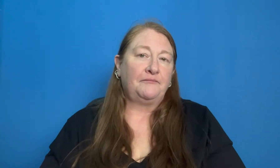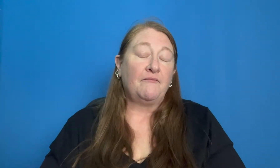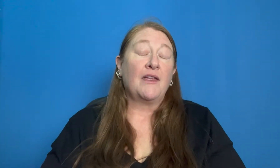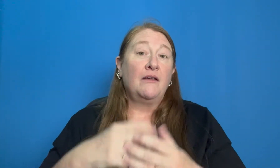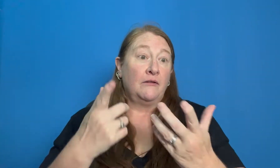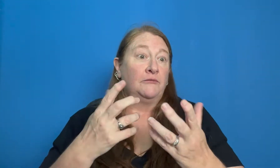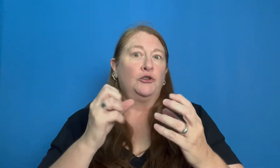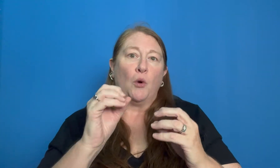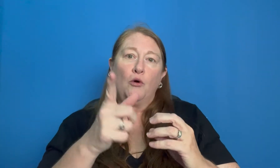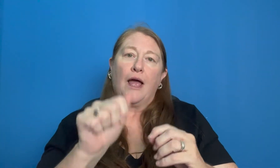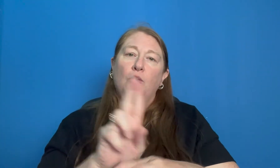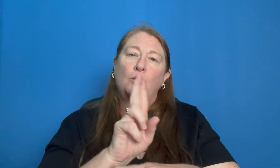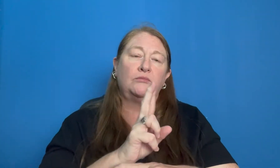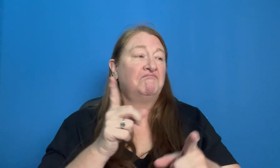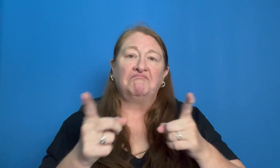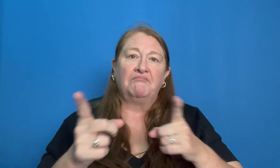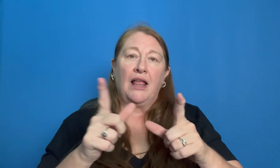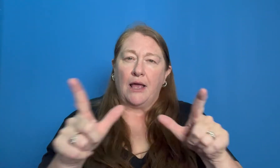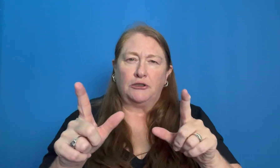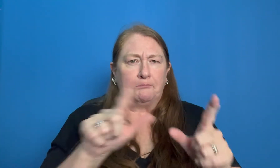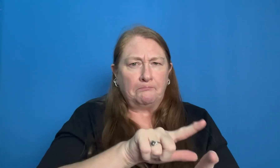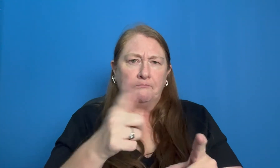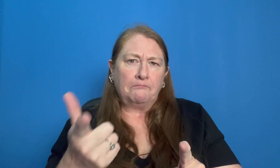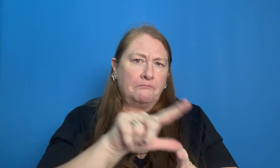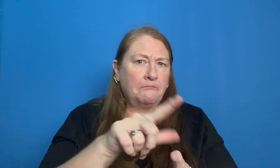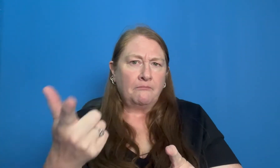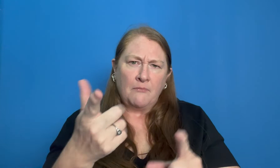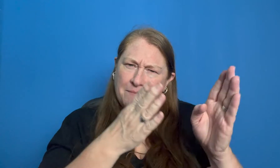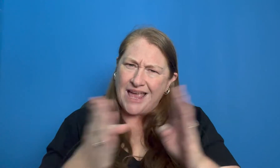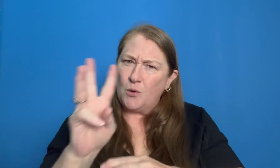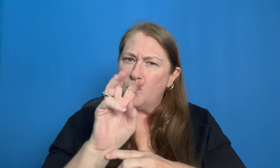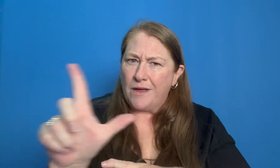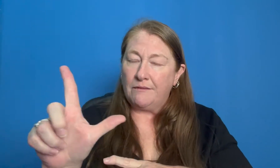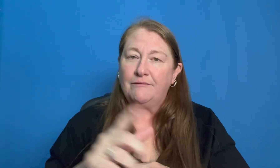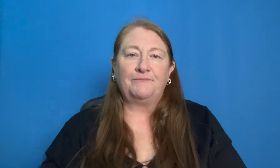Planned well, you can use both languages by switching.